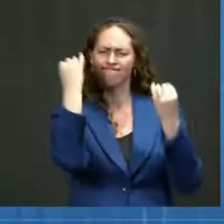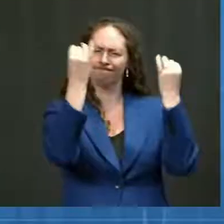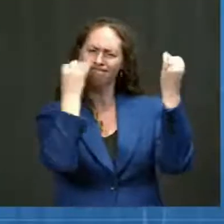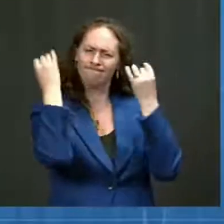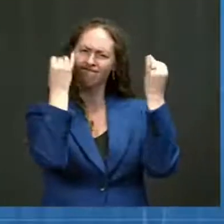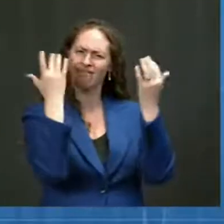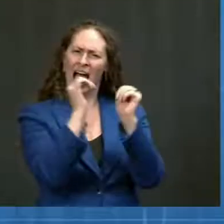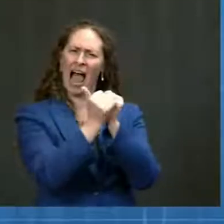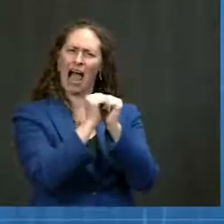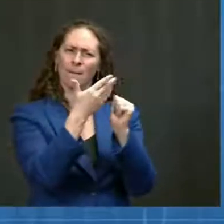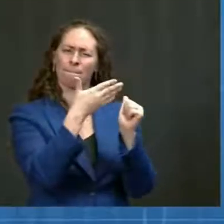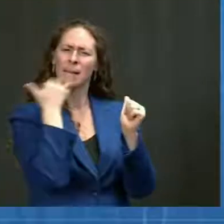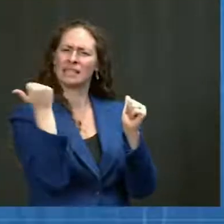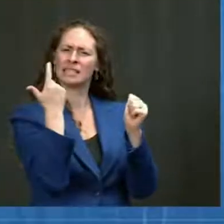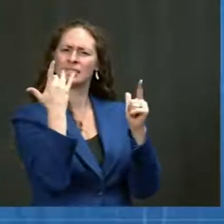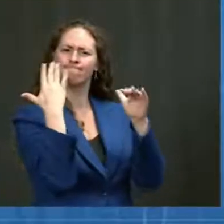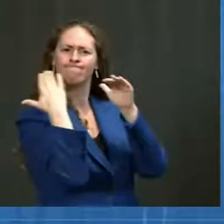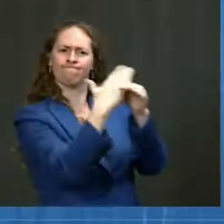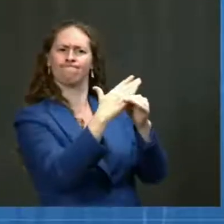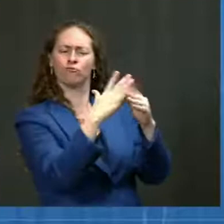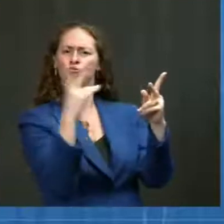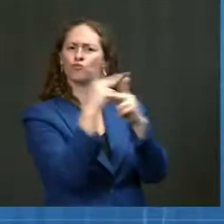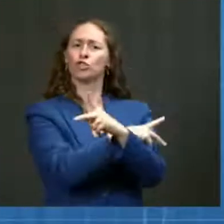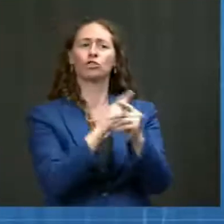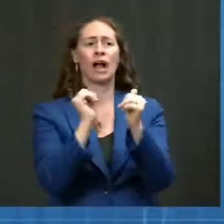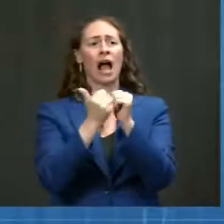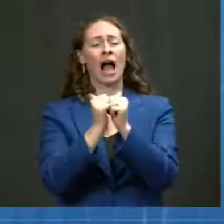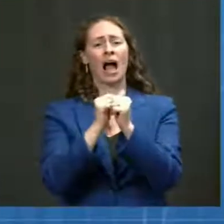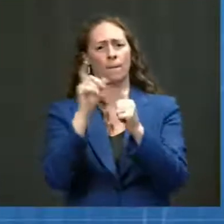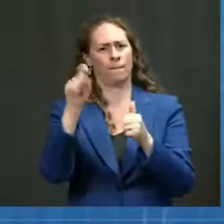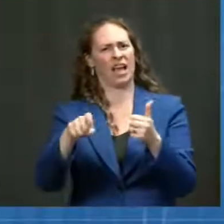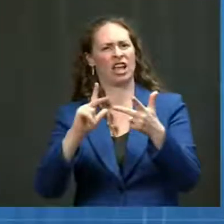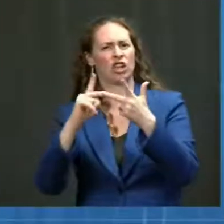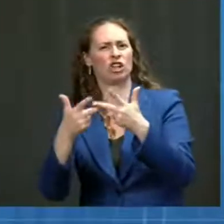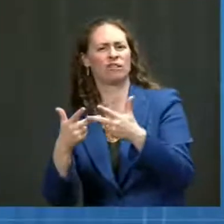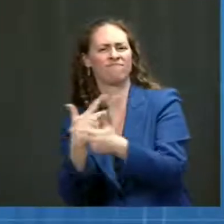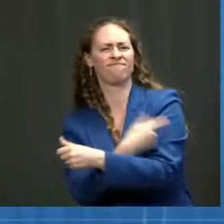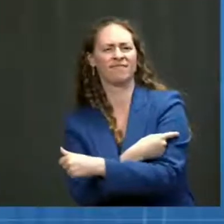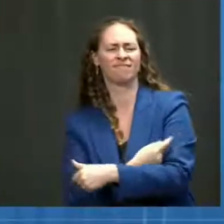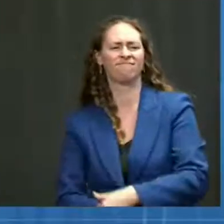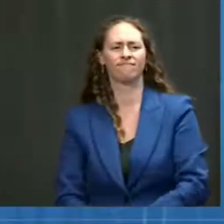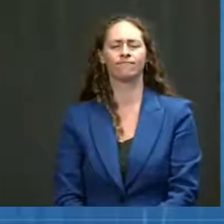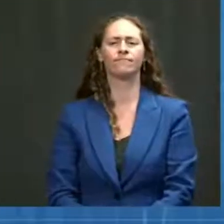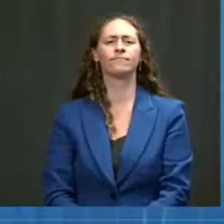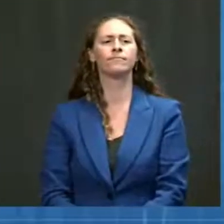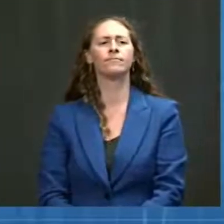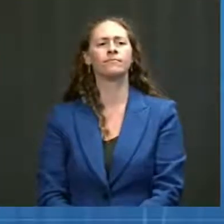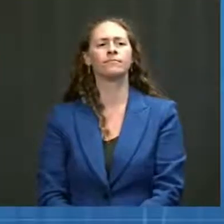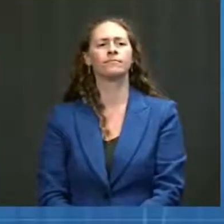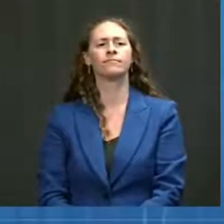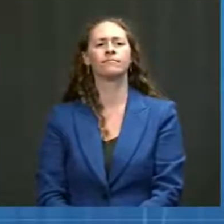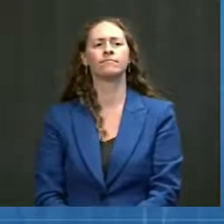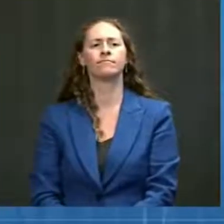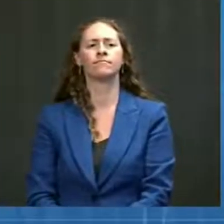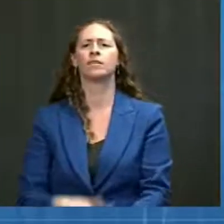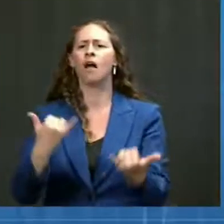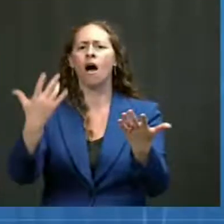TO GETTING COVID-19 UNDER CONTROL, ONCE AND FOR ALL, IT'S